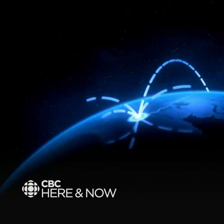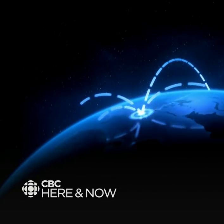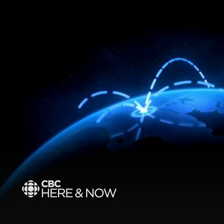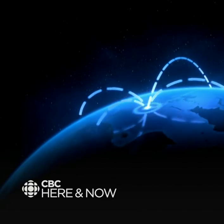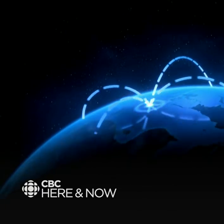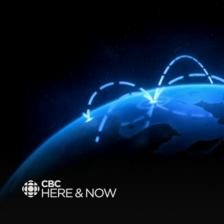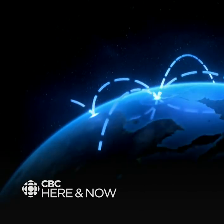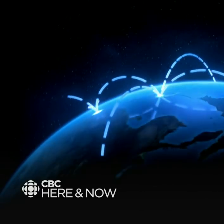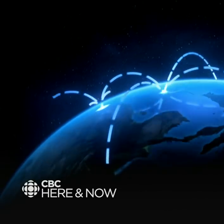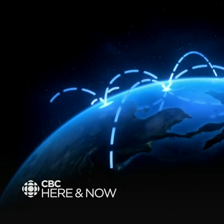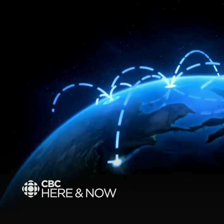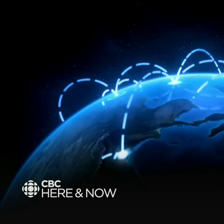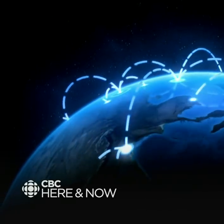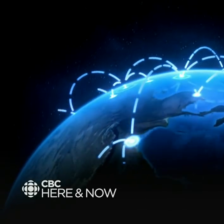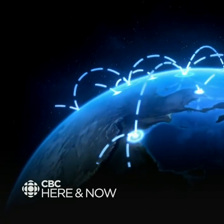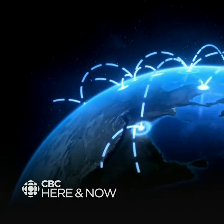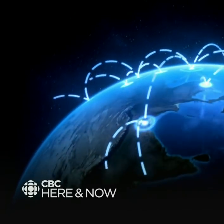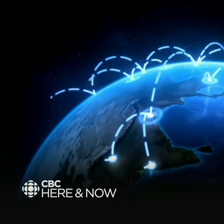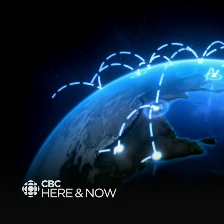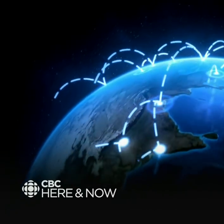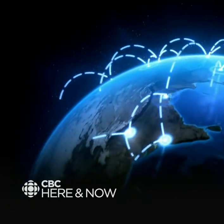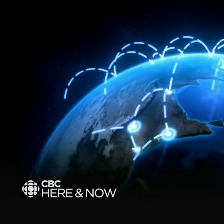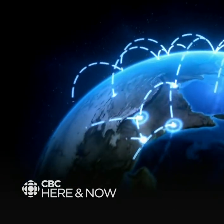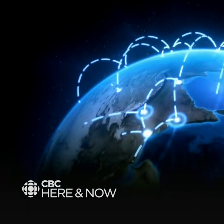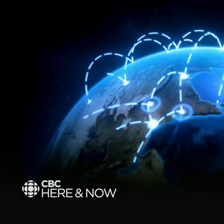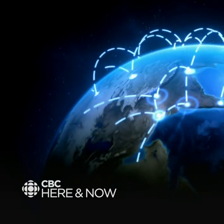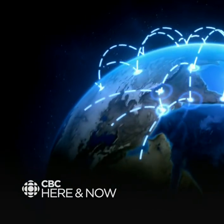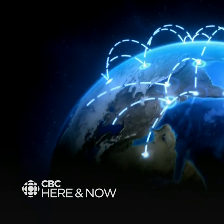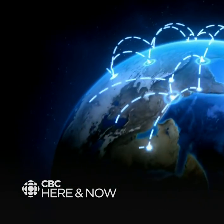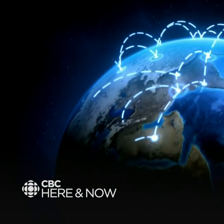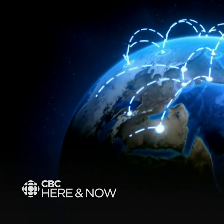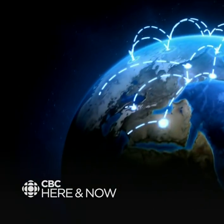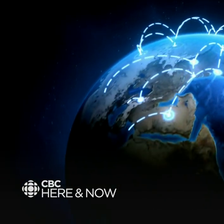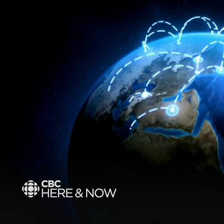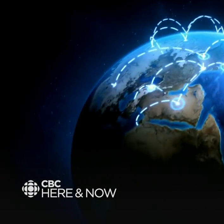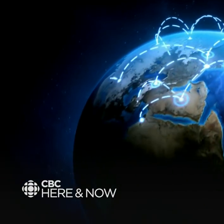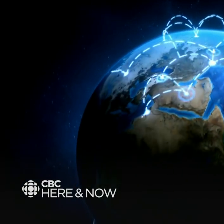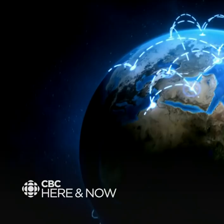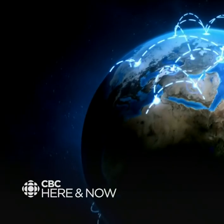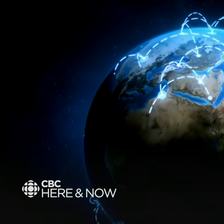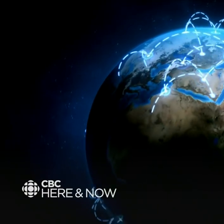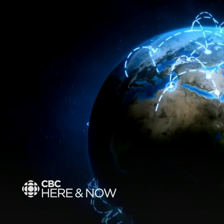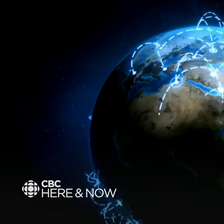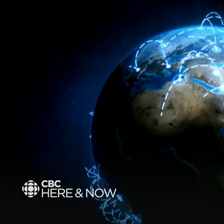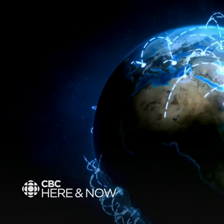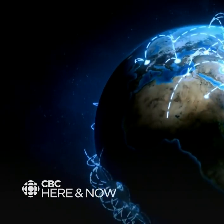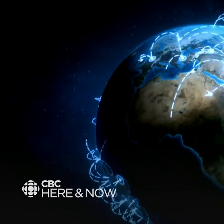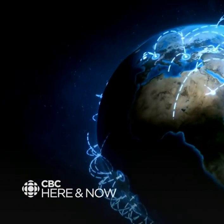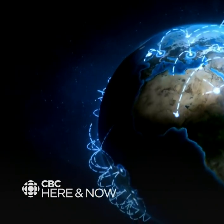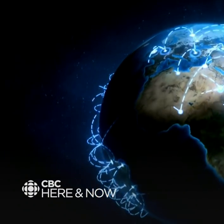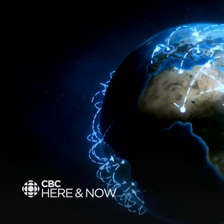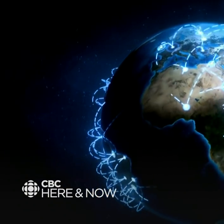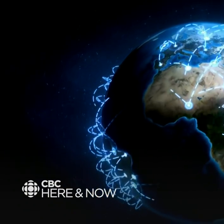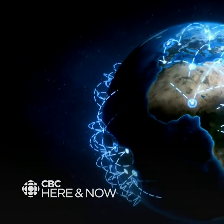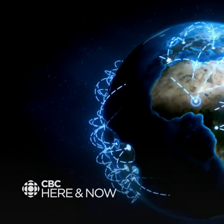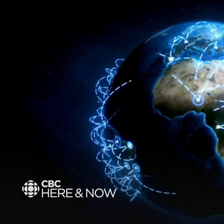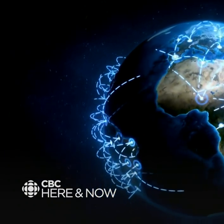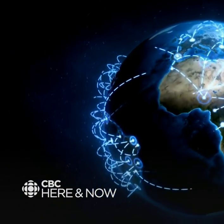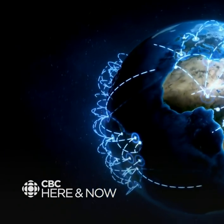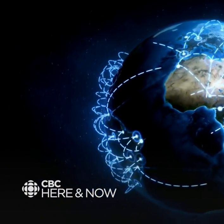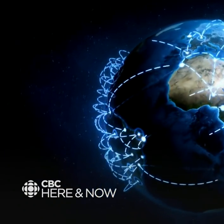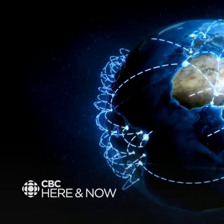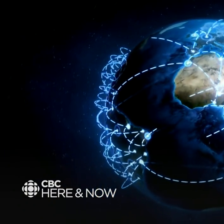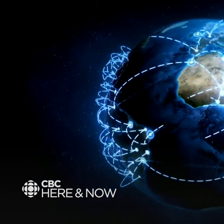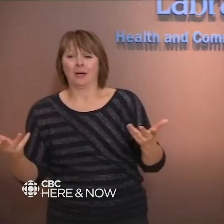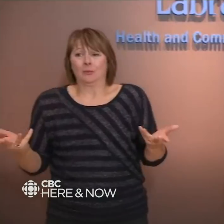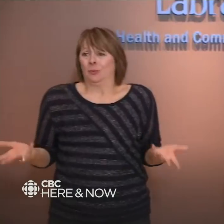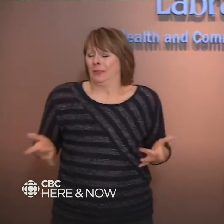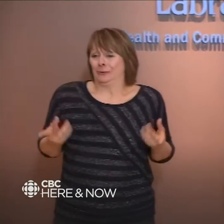WHO HAS IDENTIFIED OR